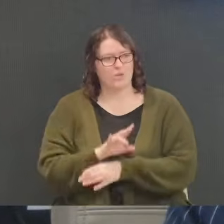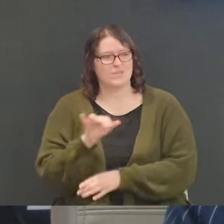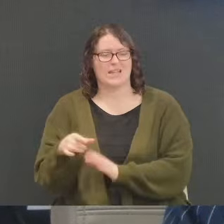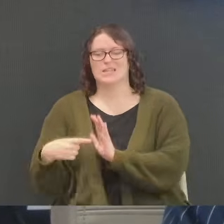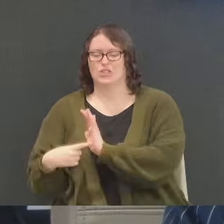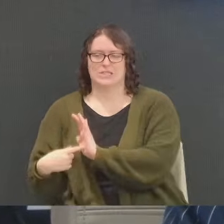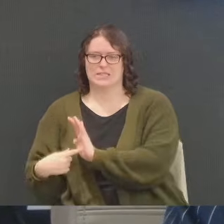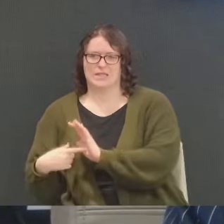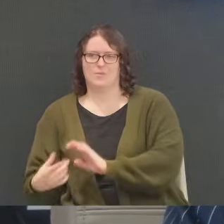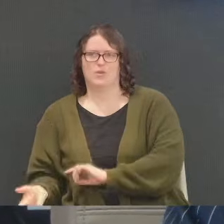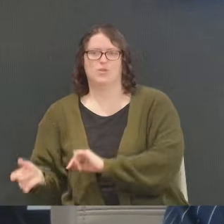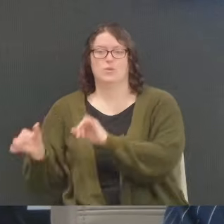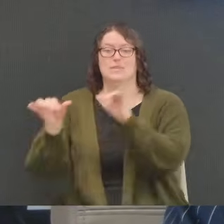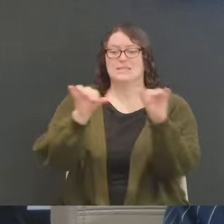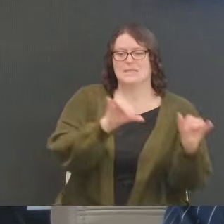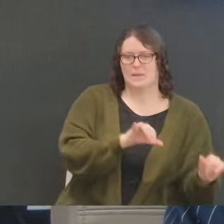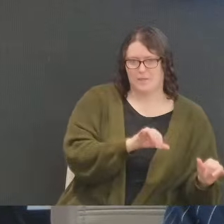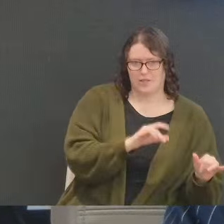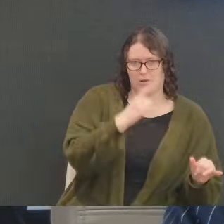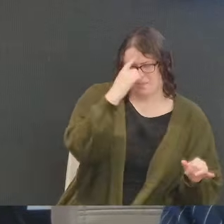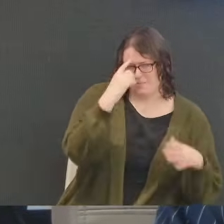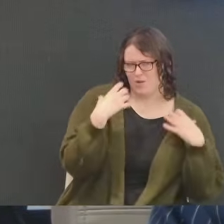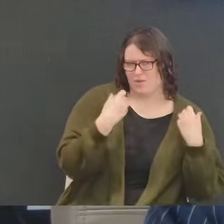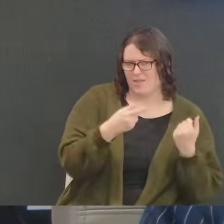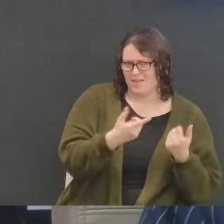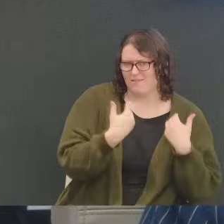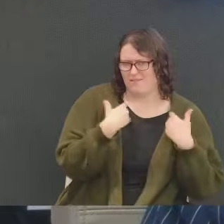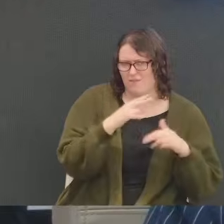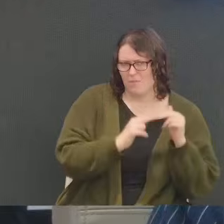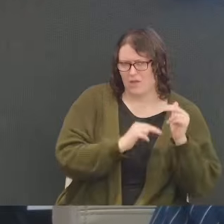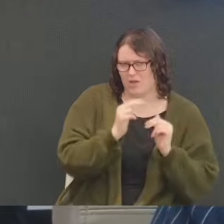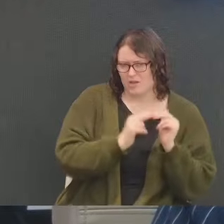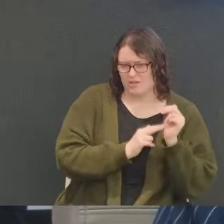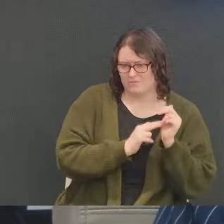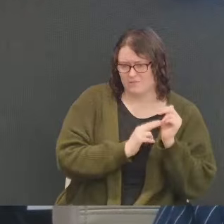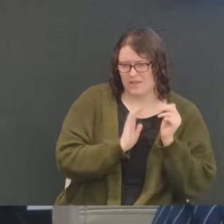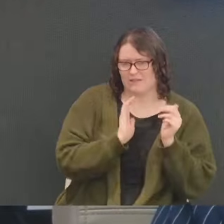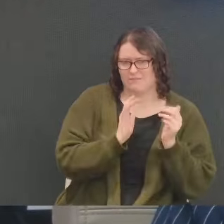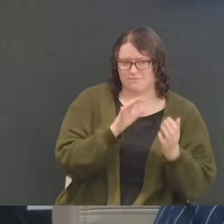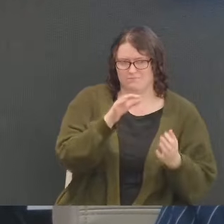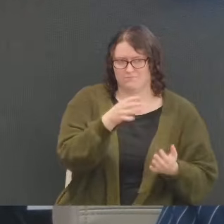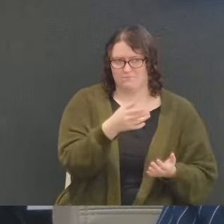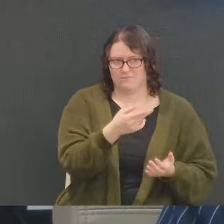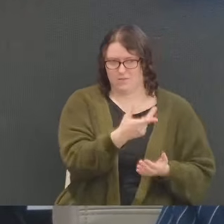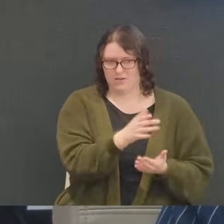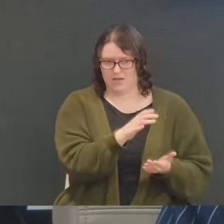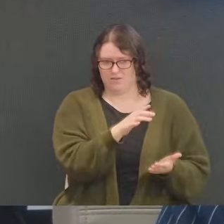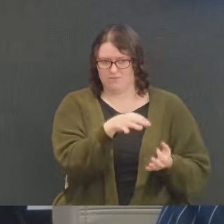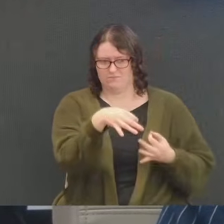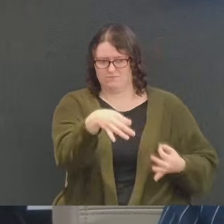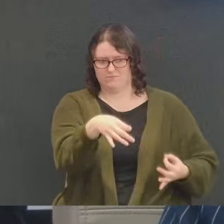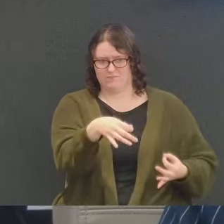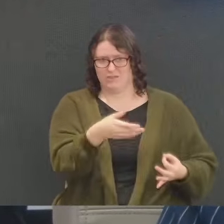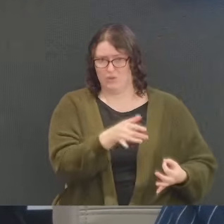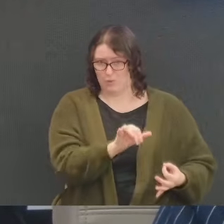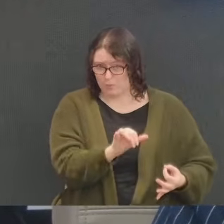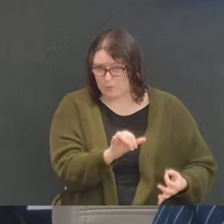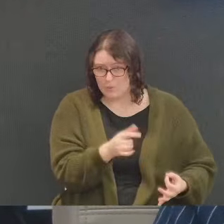health board, they got a building. Are are our names on that deed? Do we own that building? And